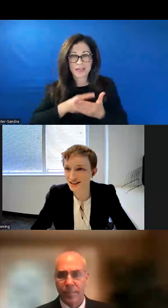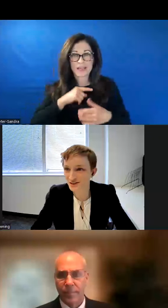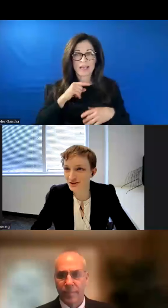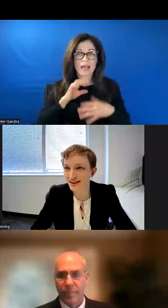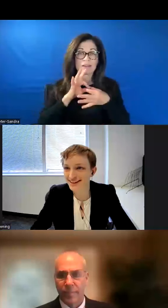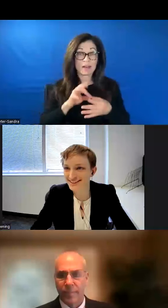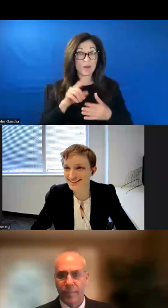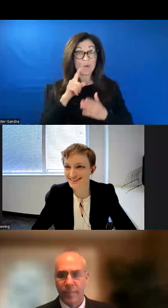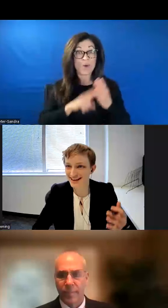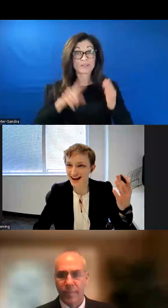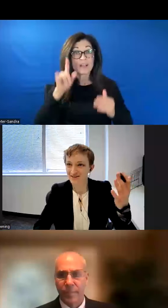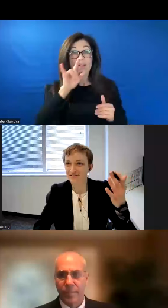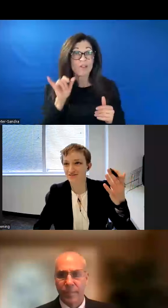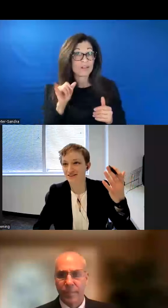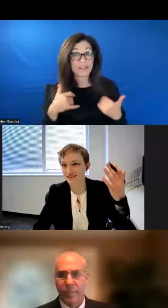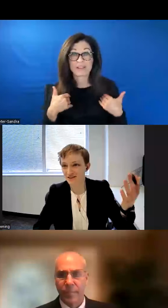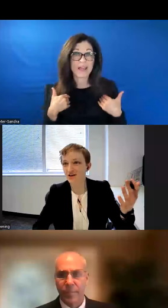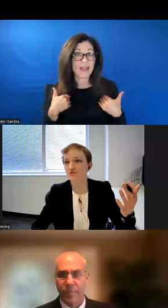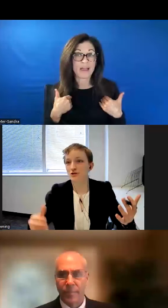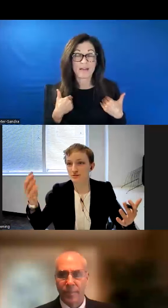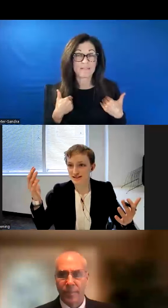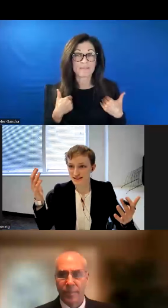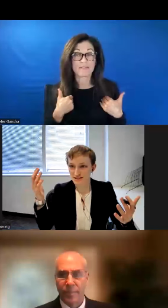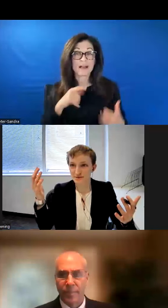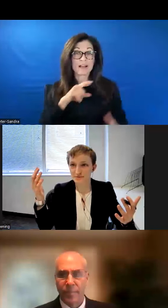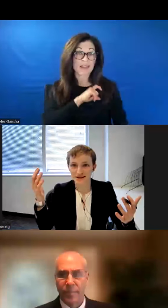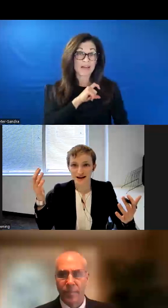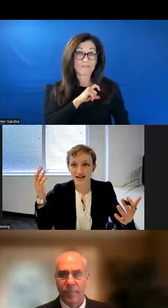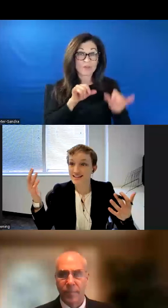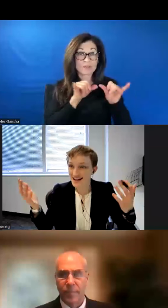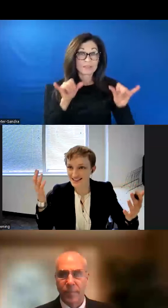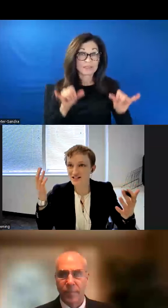DOES IT LOOK LIKE TO HAVE THE LAW ENFORCEMENT SYSTEM CONNECTED